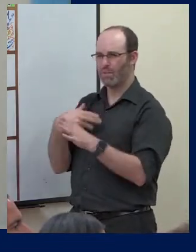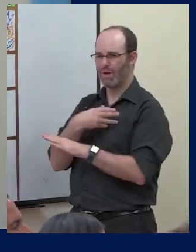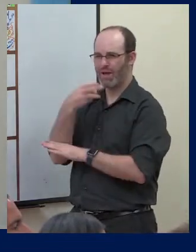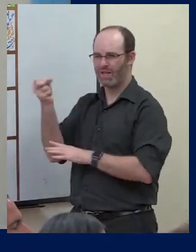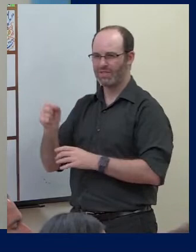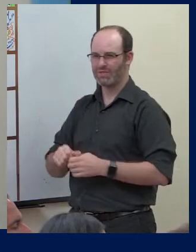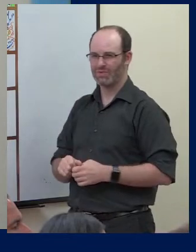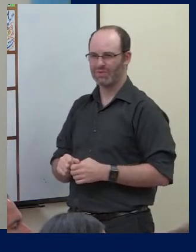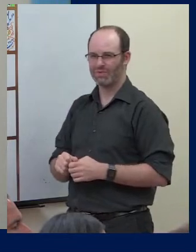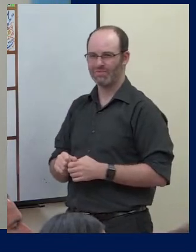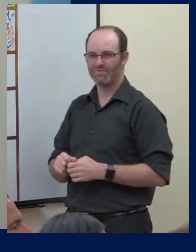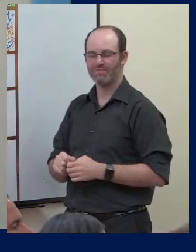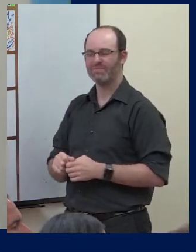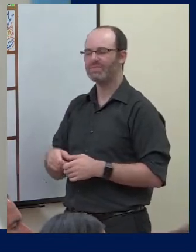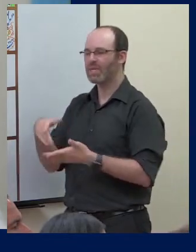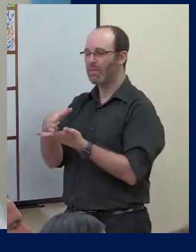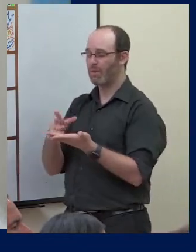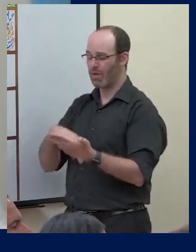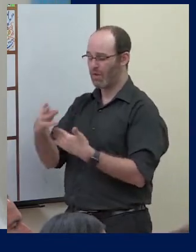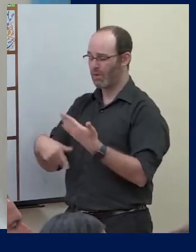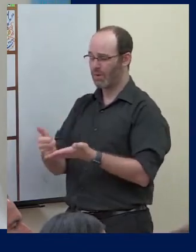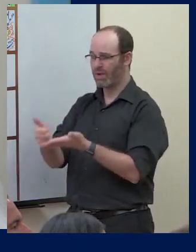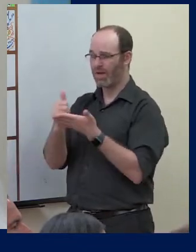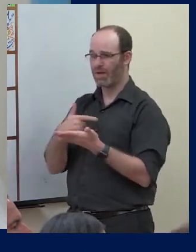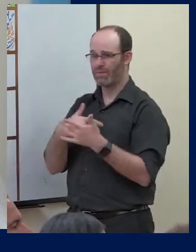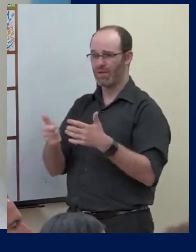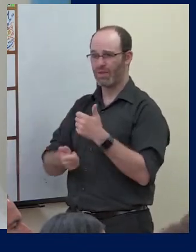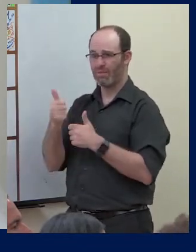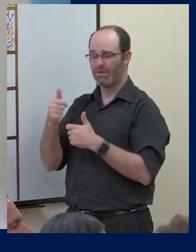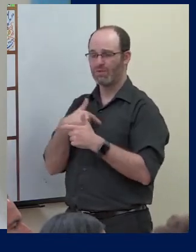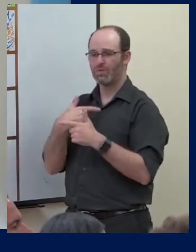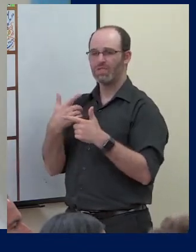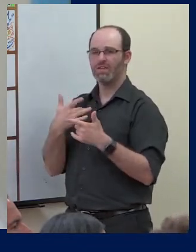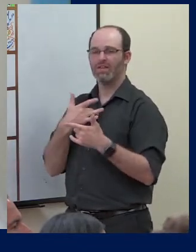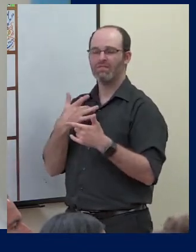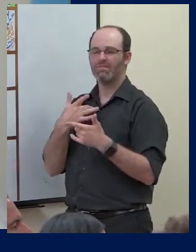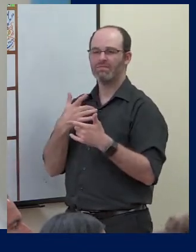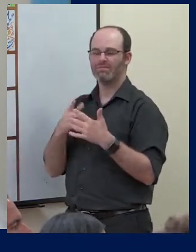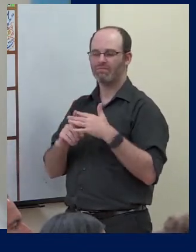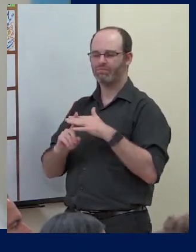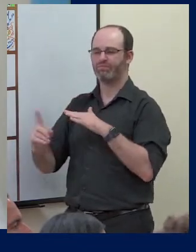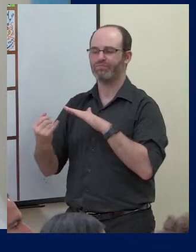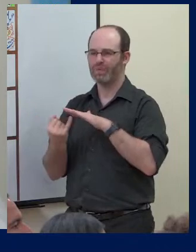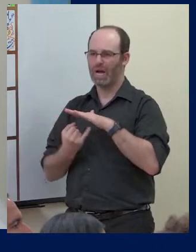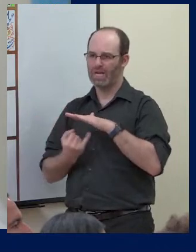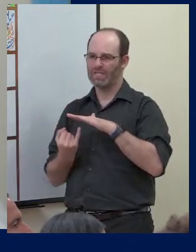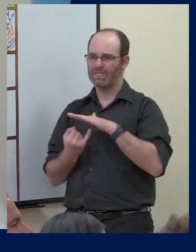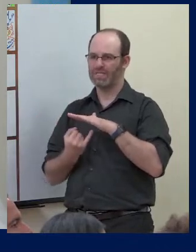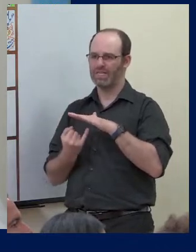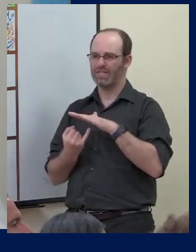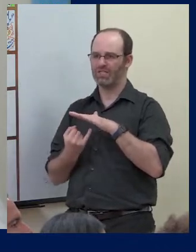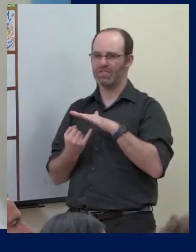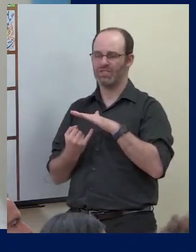The program to help me the most was getting out of isolation as Hispanics every time we